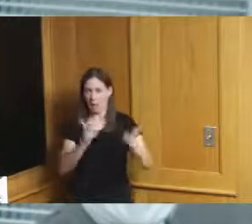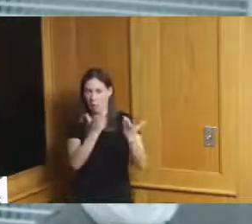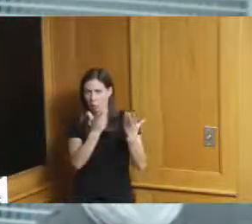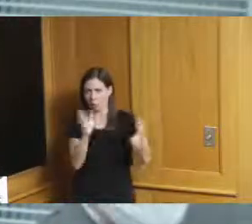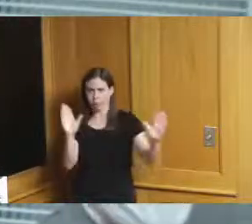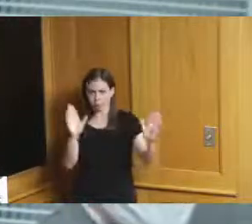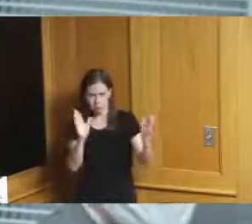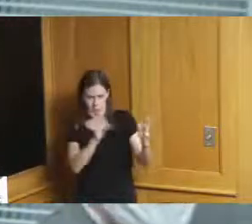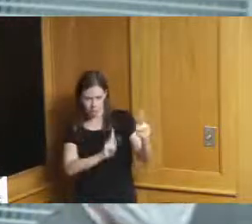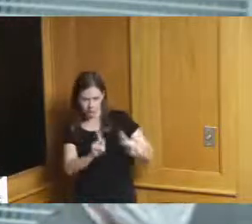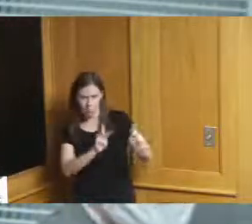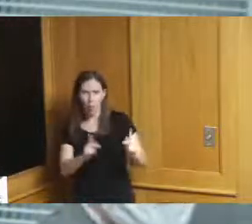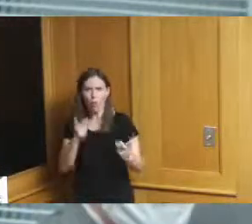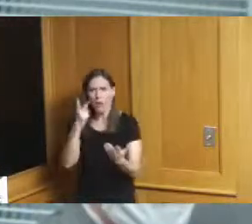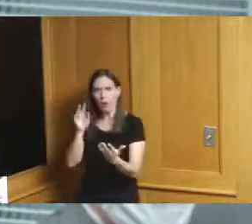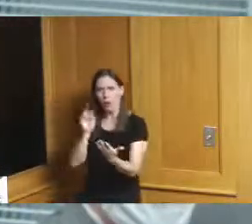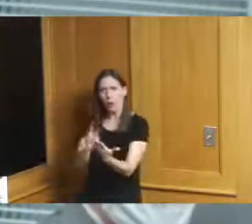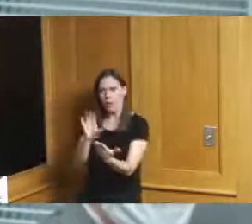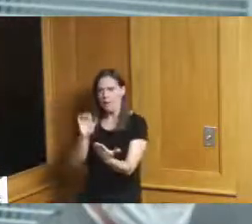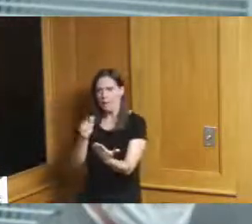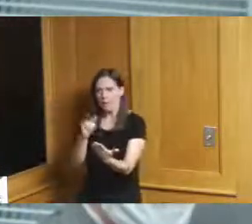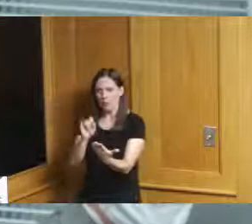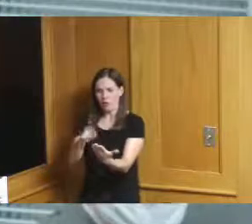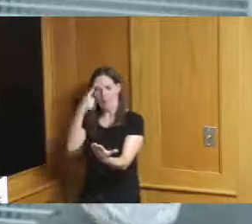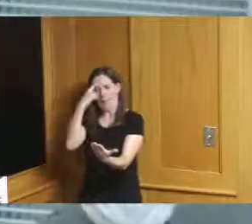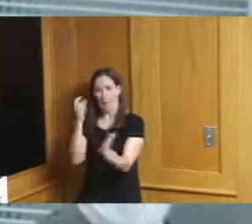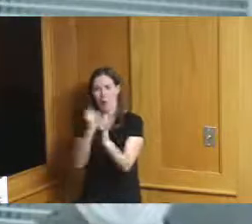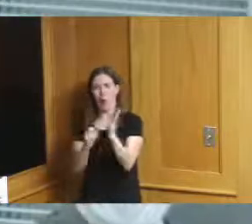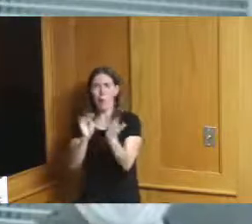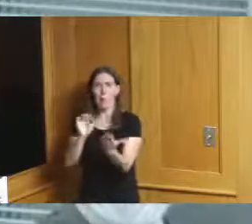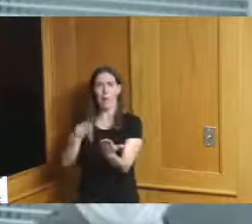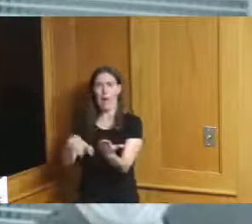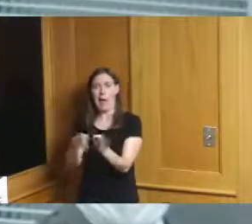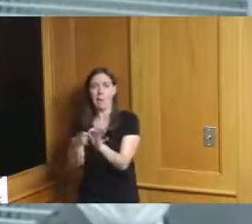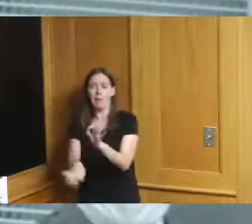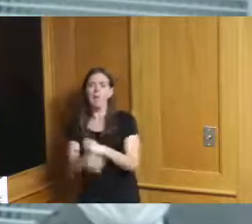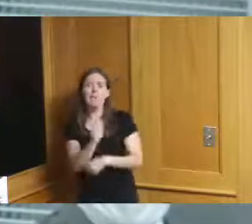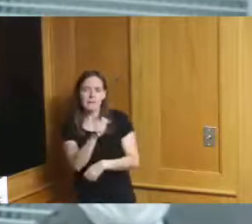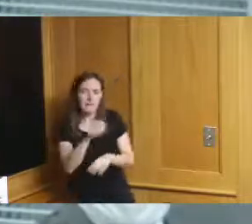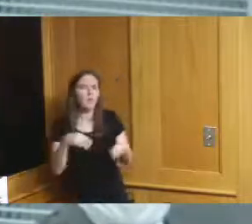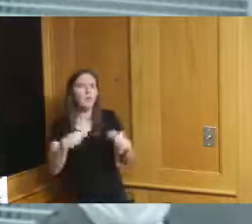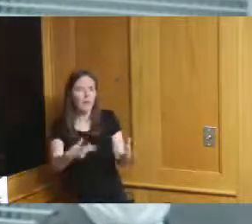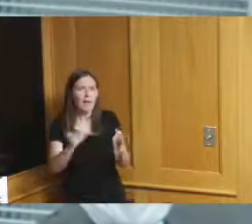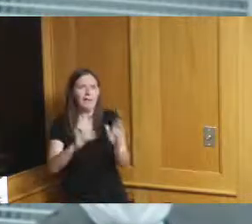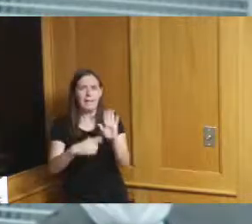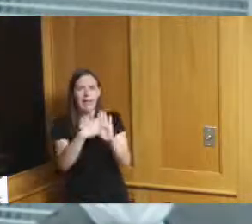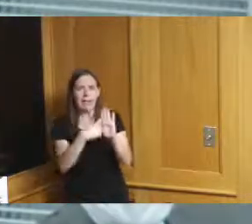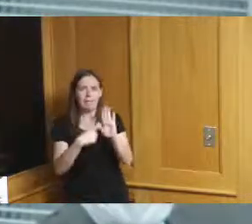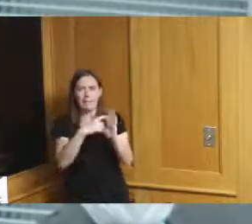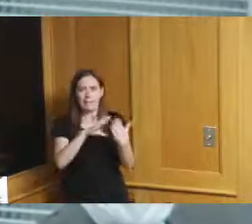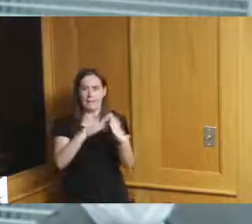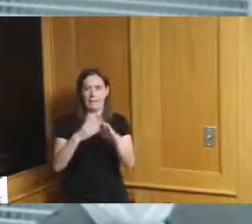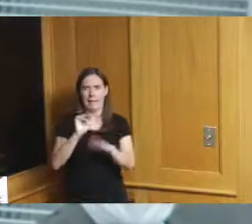see a map uh in a mat and yes cages does provide maps um but it's really so much more than that